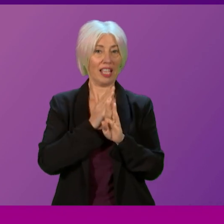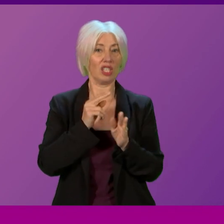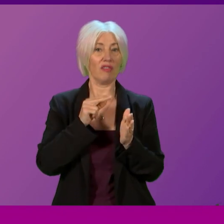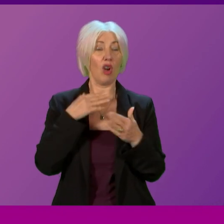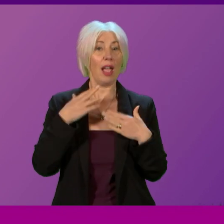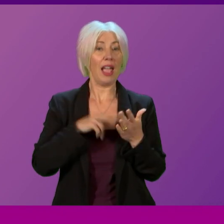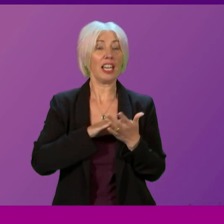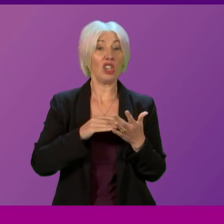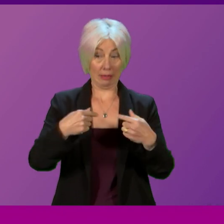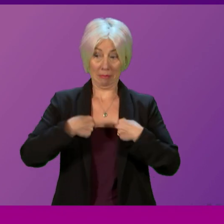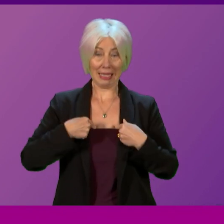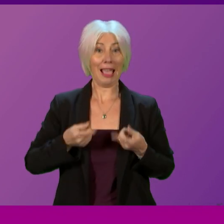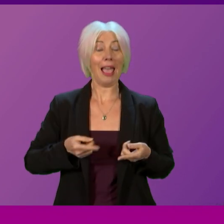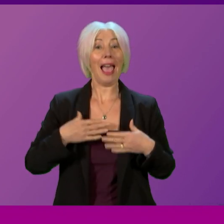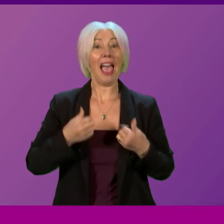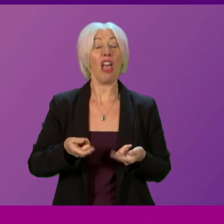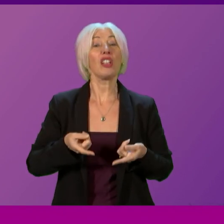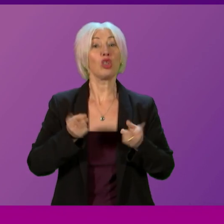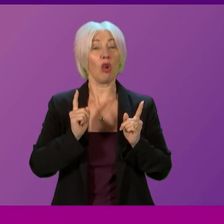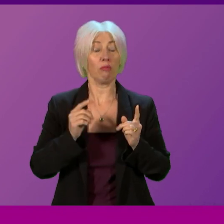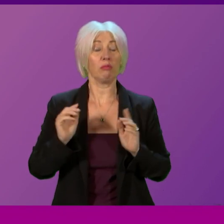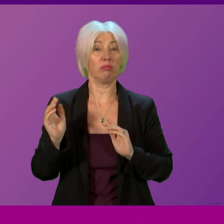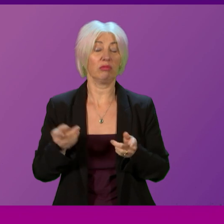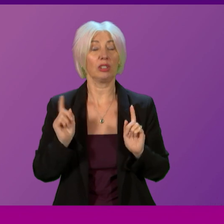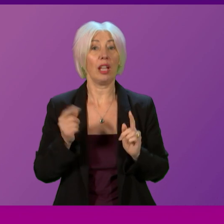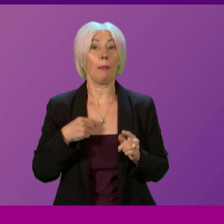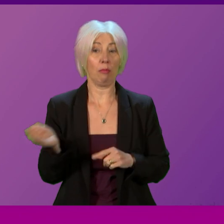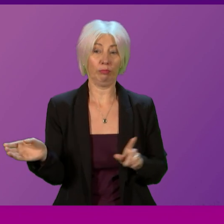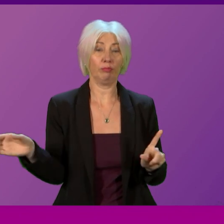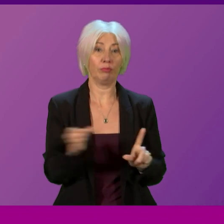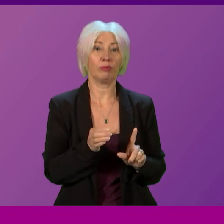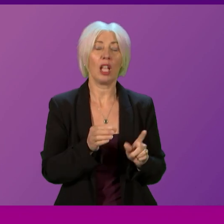I was the health secretary who brought Stracathro hospital back into the public sector after